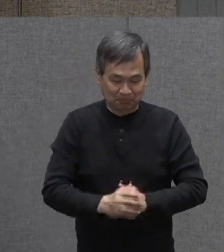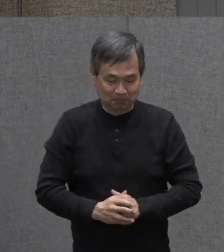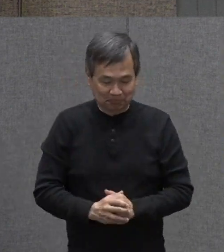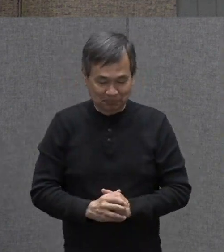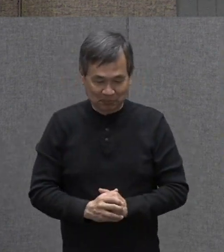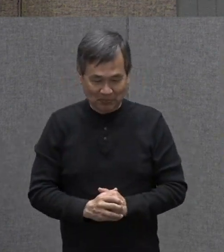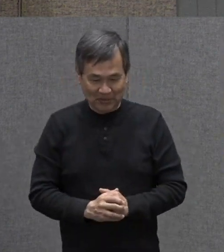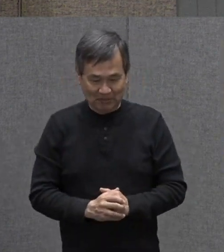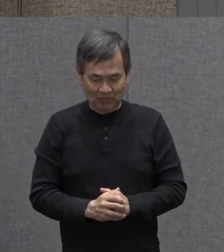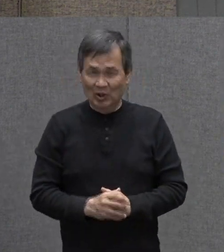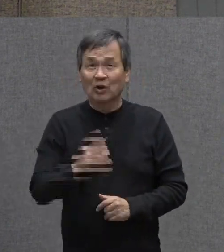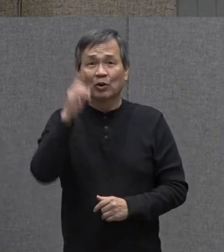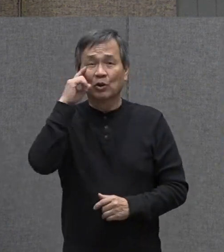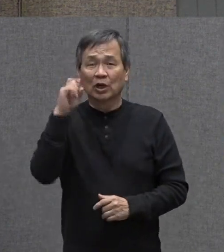What can you see here?